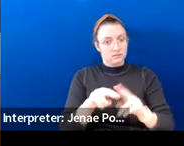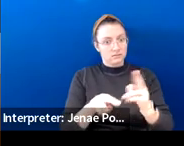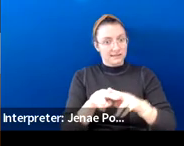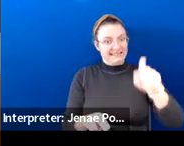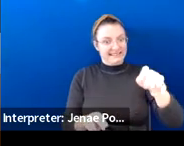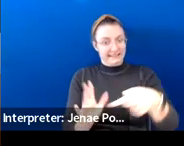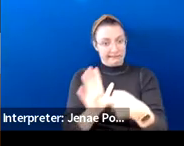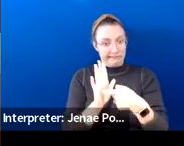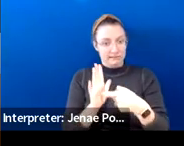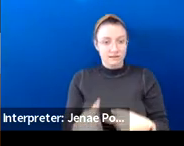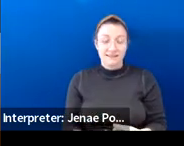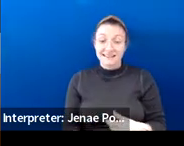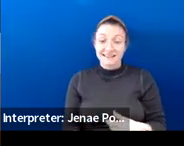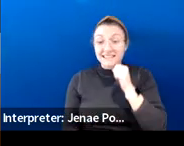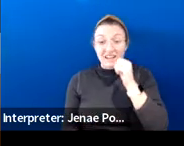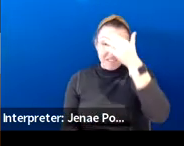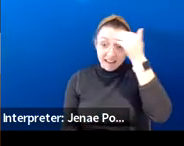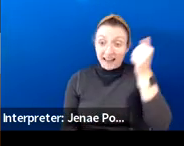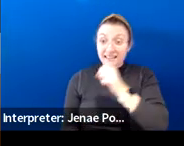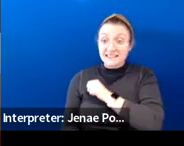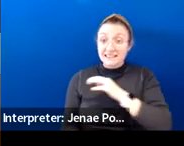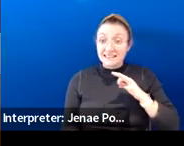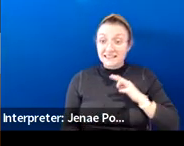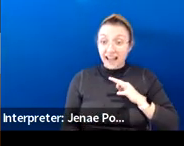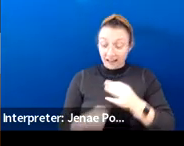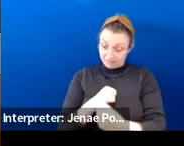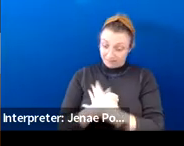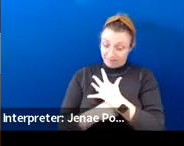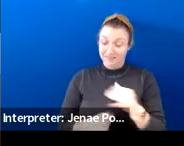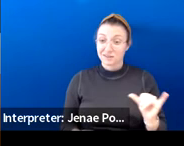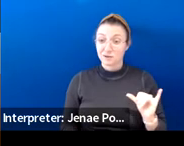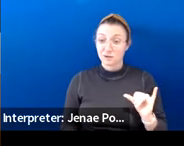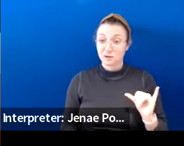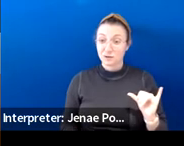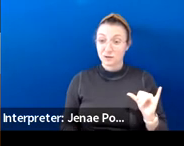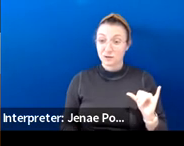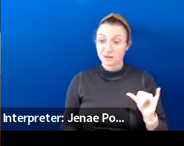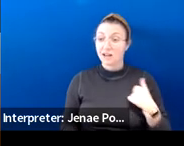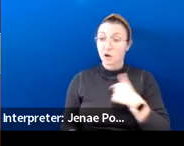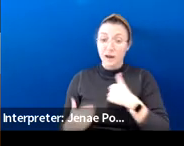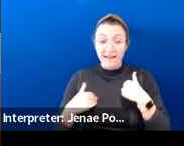And let's not forget, our staff are not immune to those things. You know, staff have family members who've been laid off.